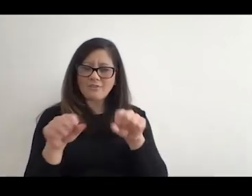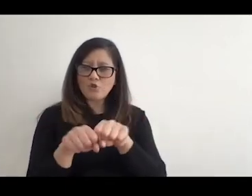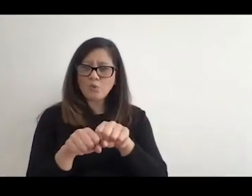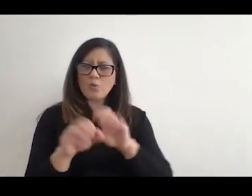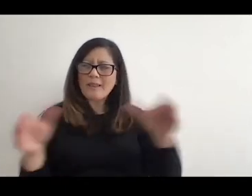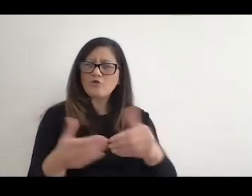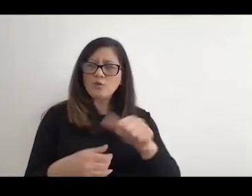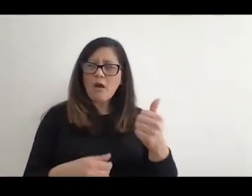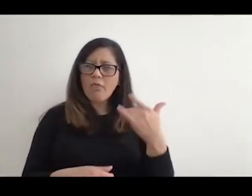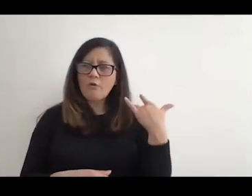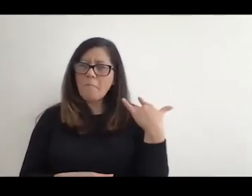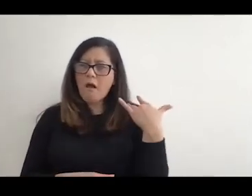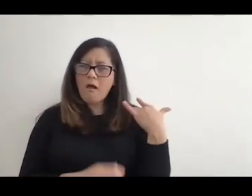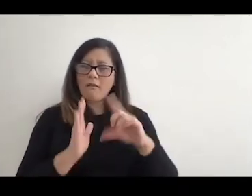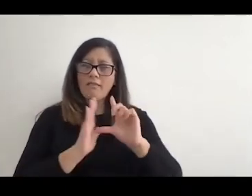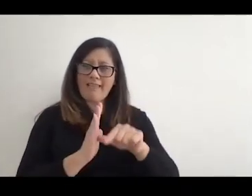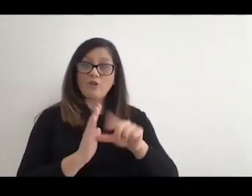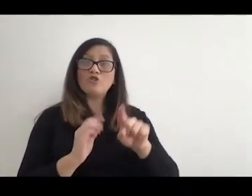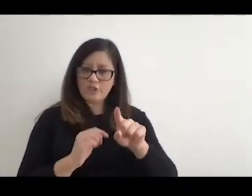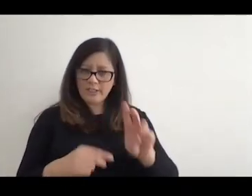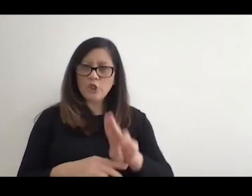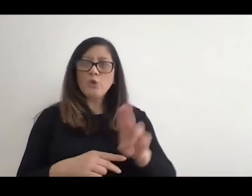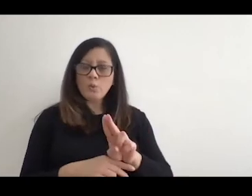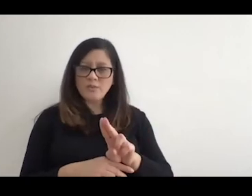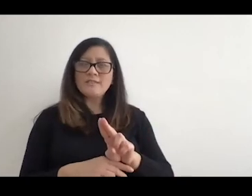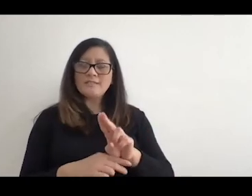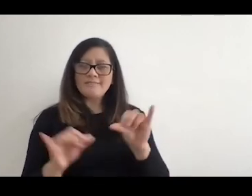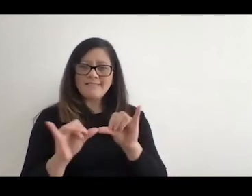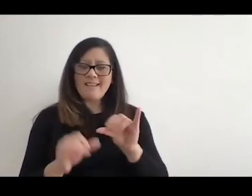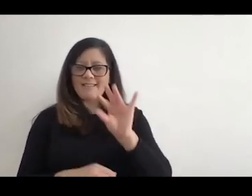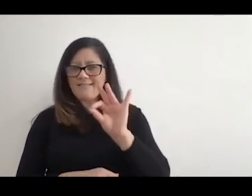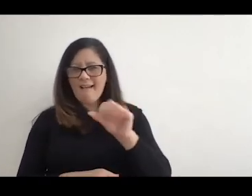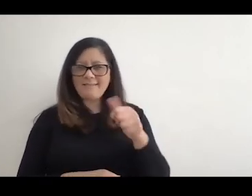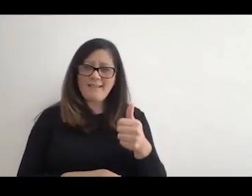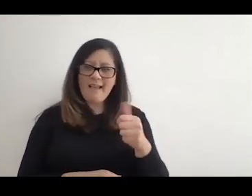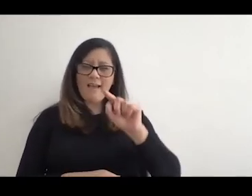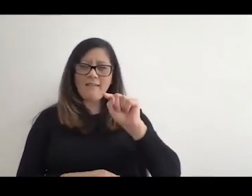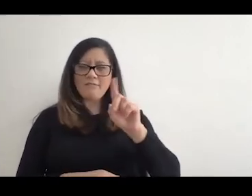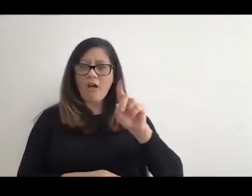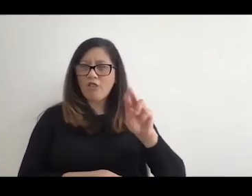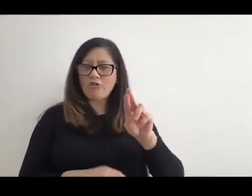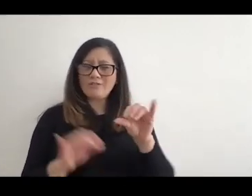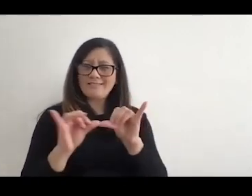An she wears toddler size shoes 9/10. She's a grown woman, just turned 25. She doesn't want to wear